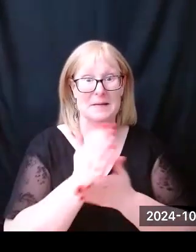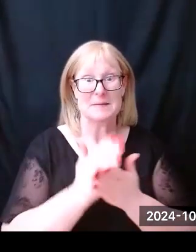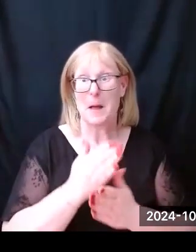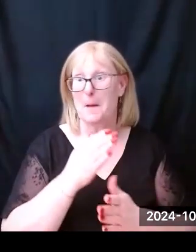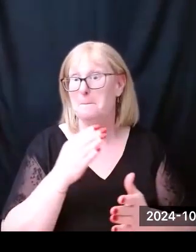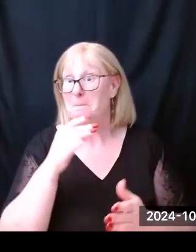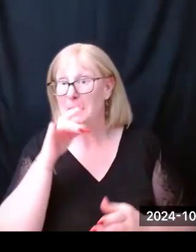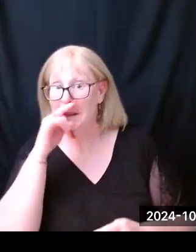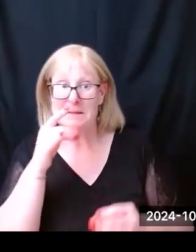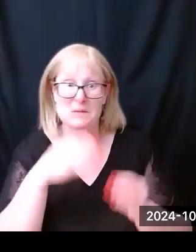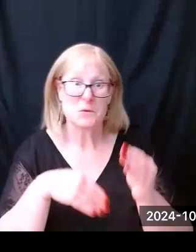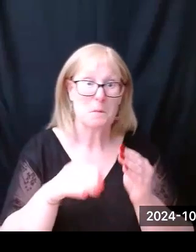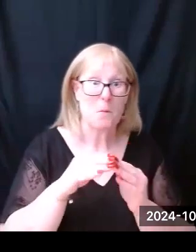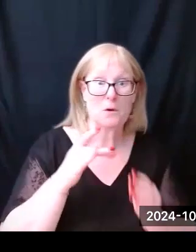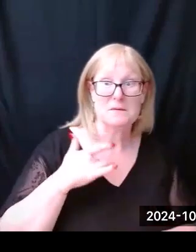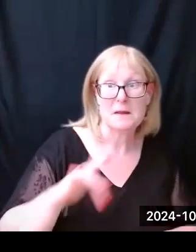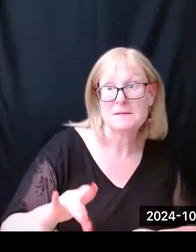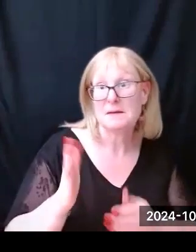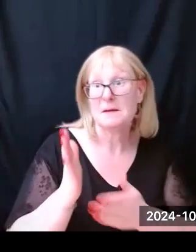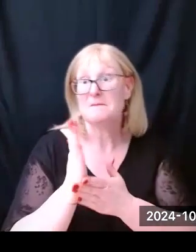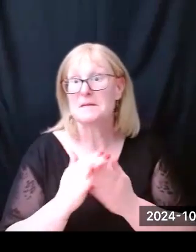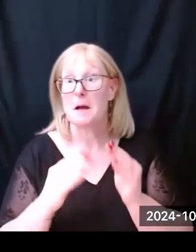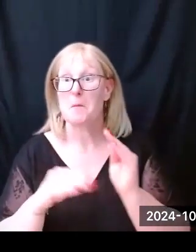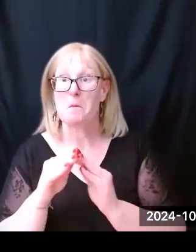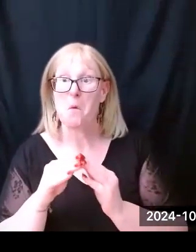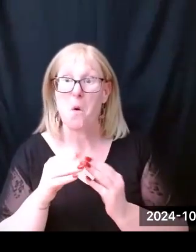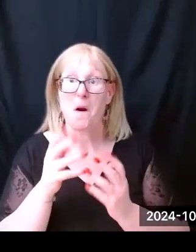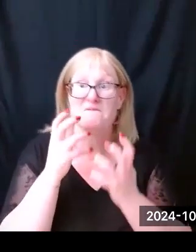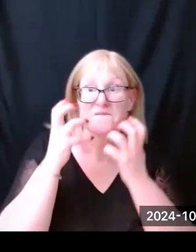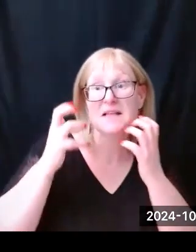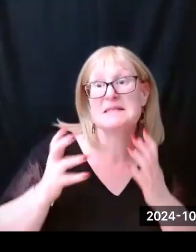and some are a little bit more sensitive. But these are all patterns